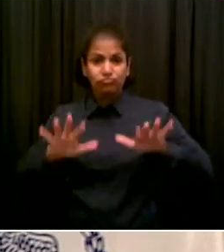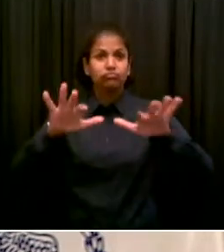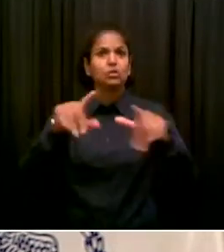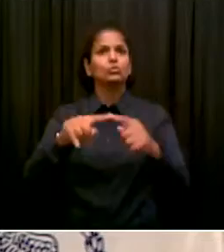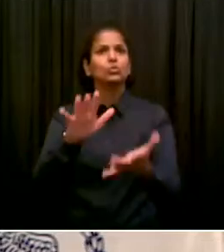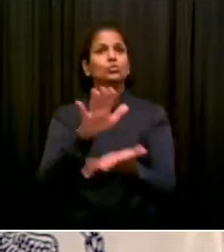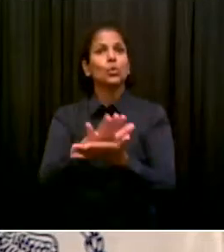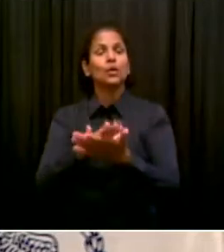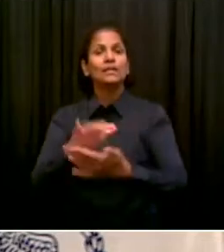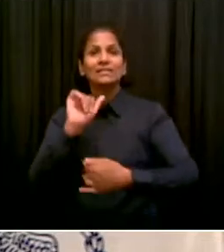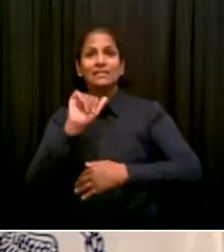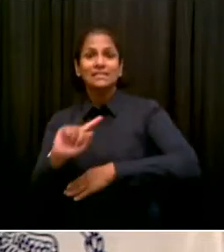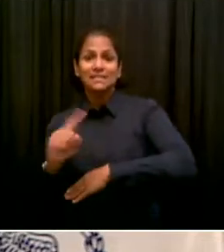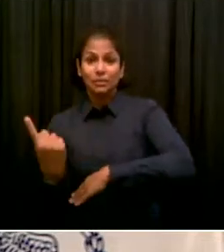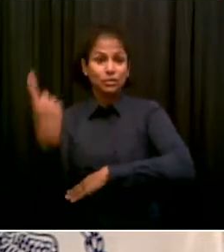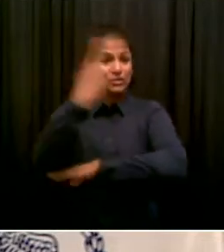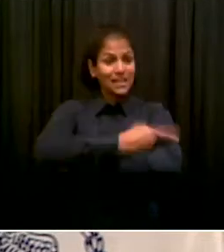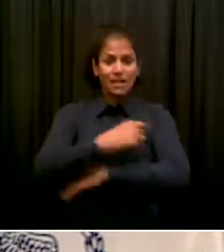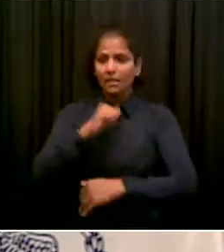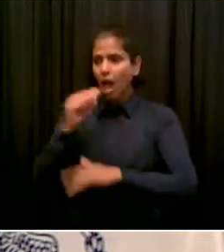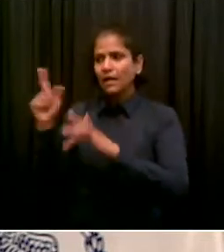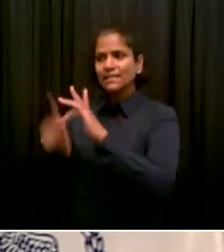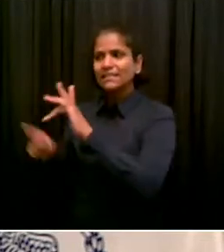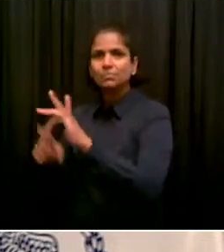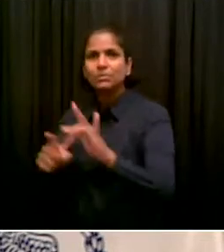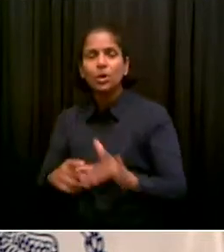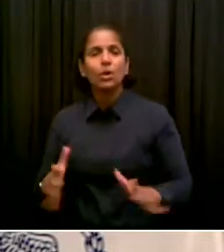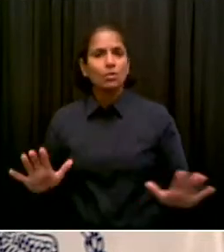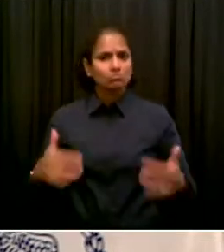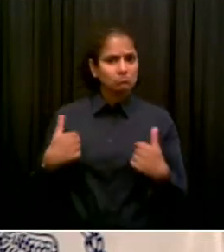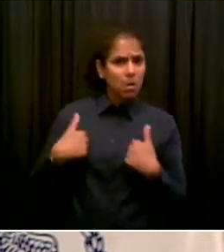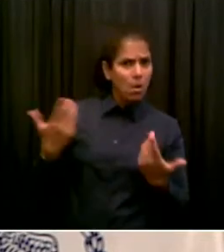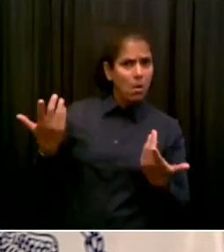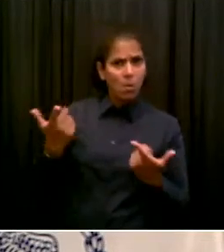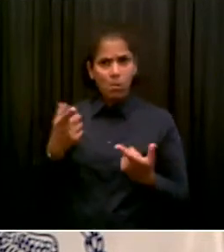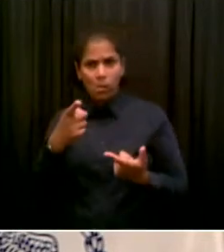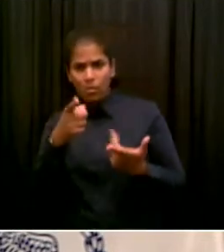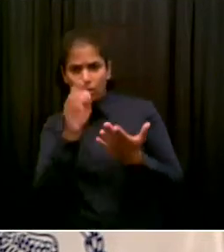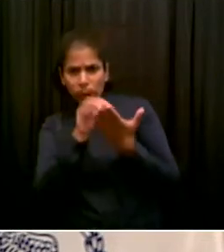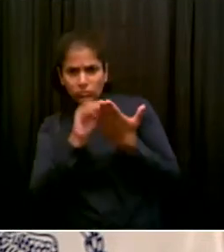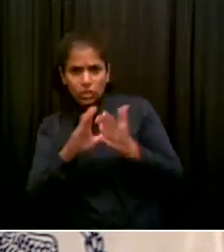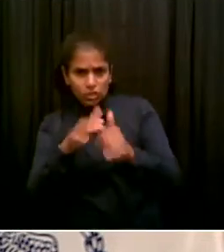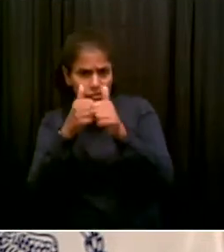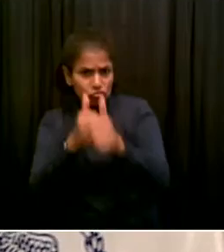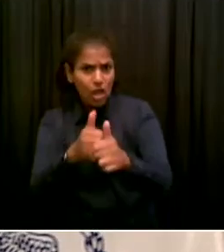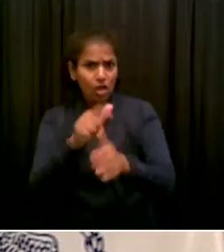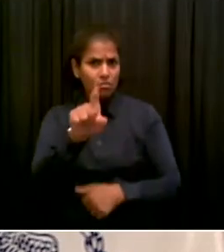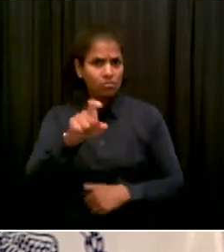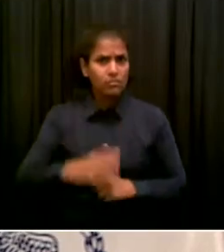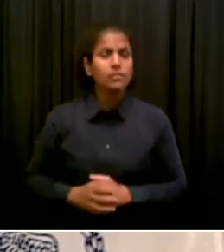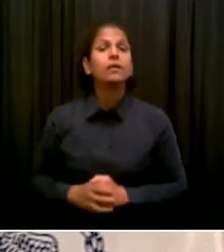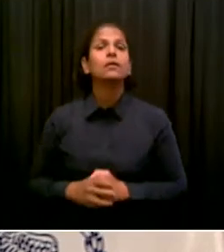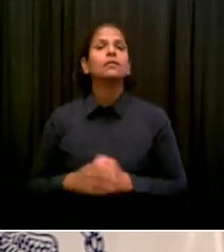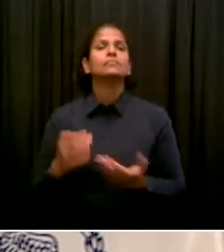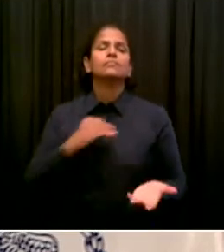I AM WONDERING HOW YOU ARE